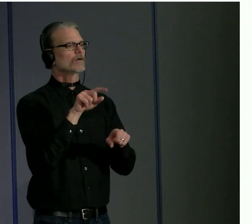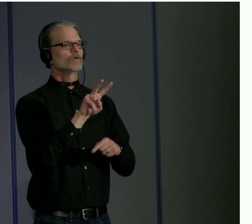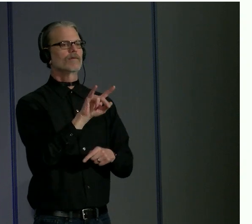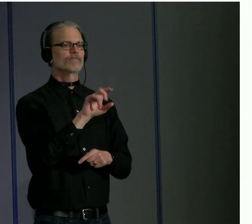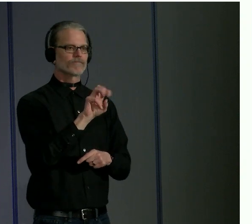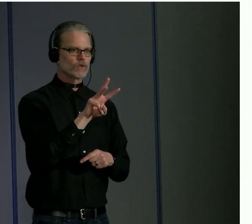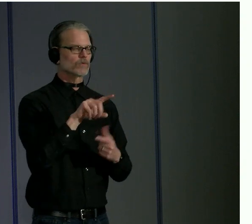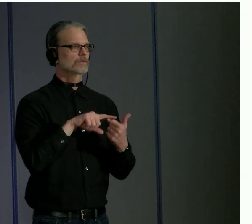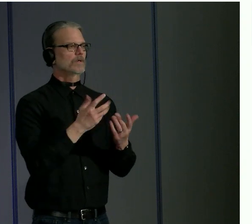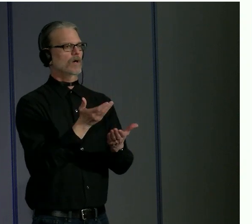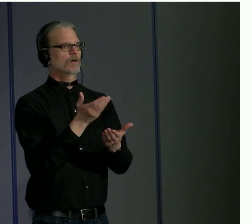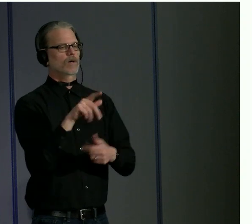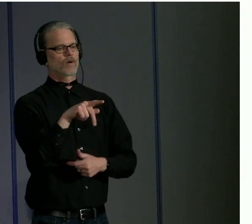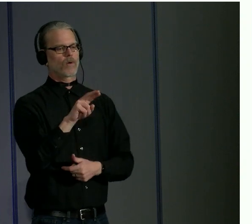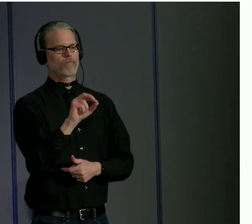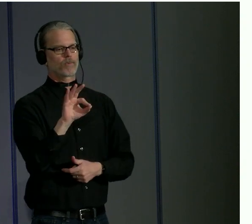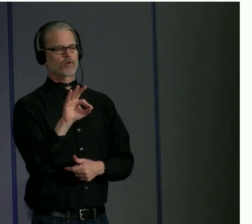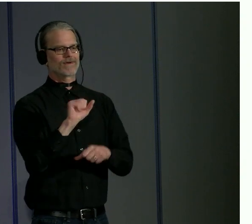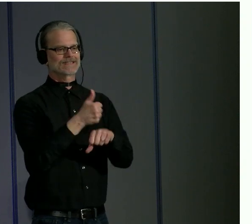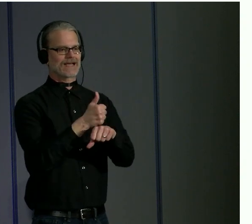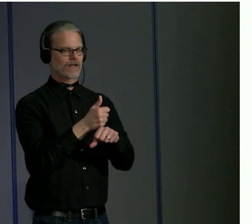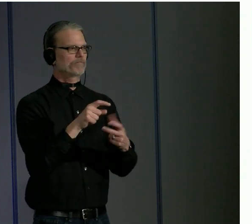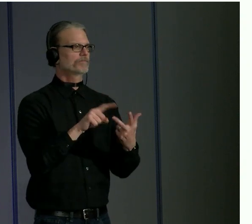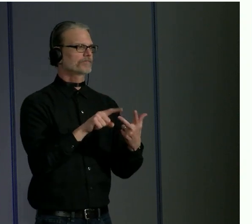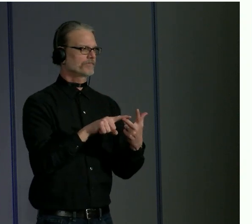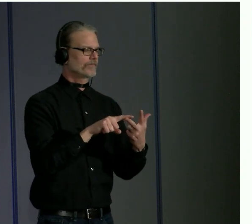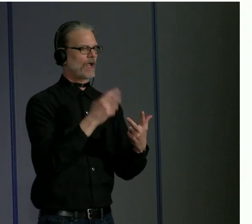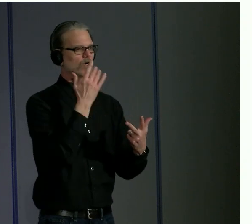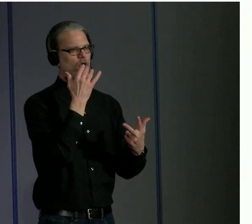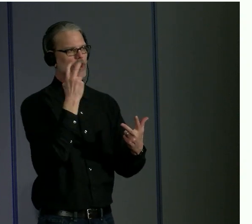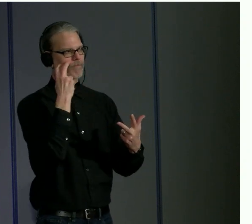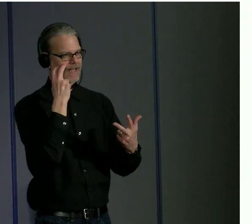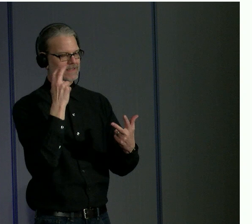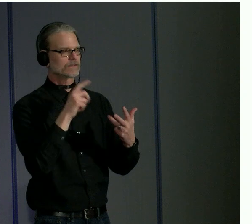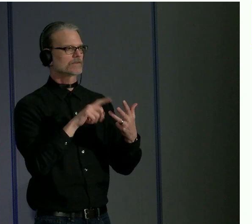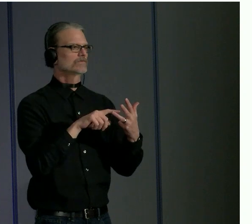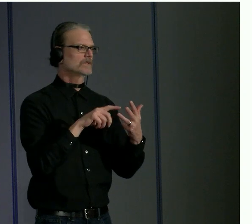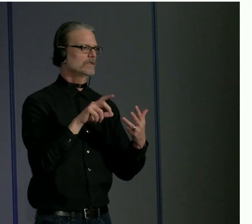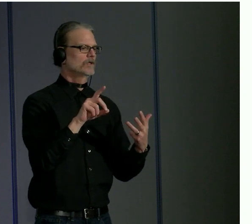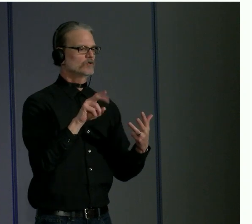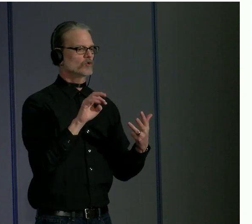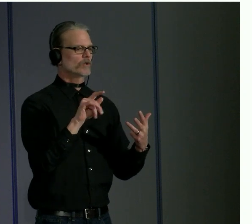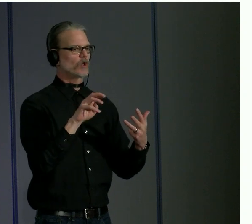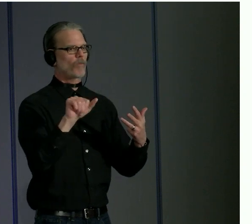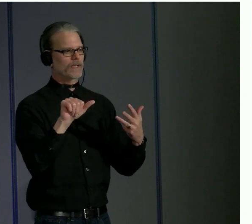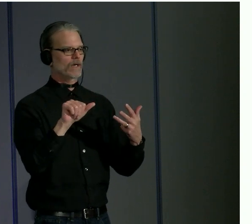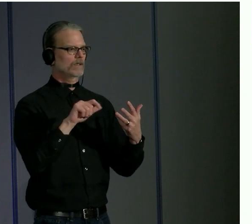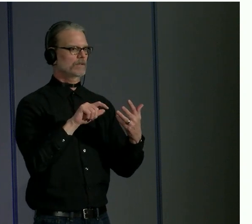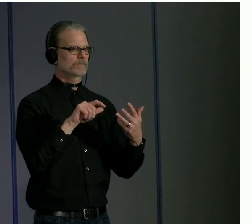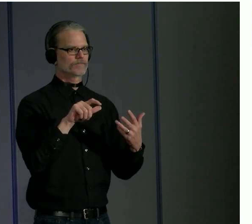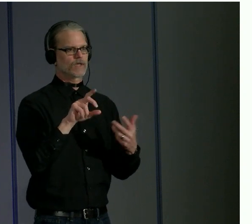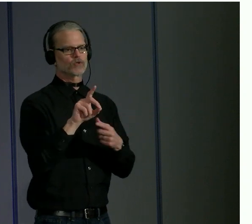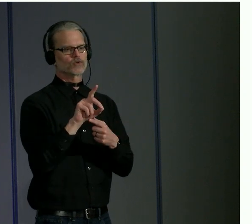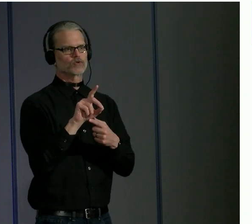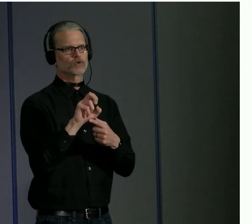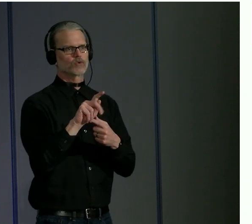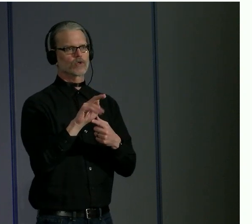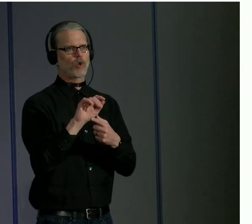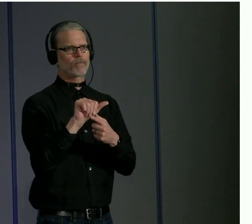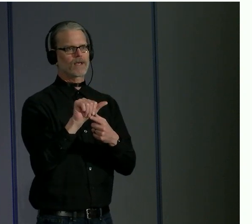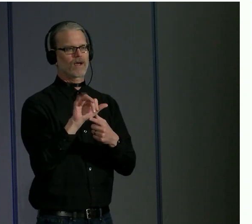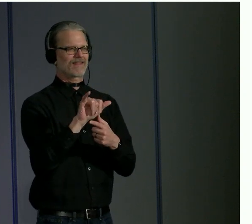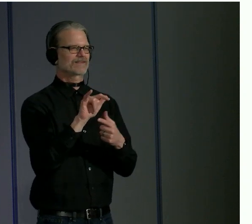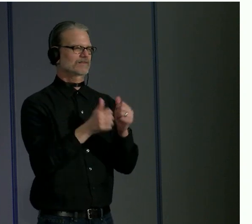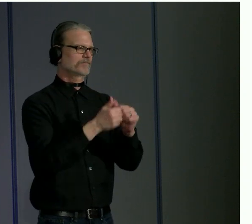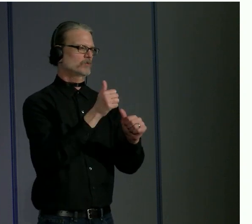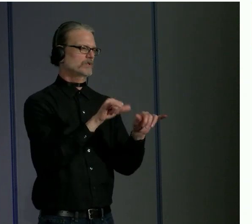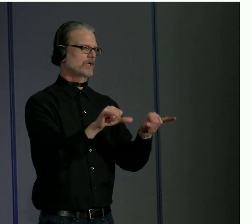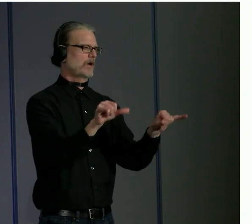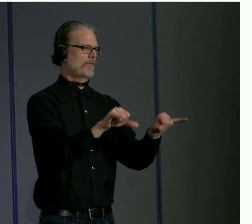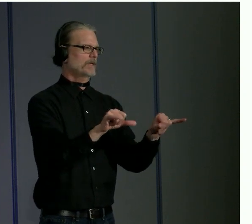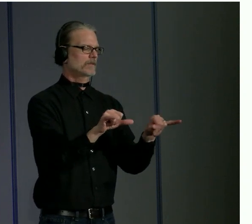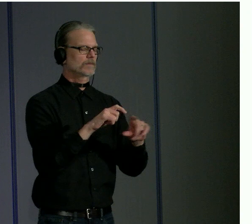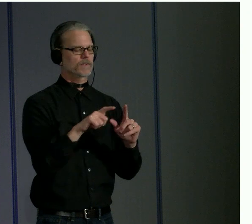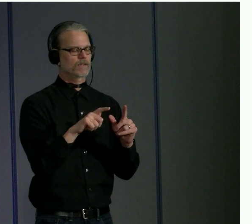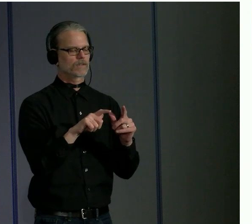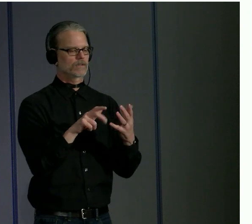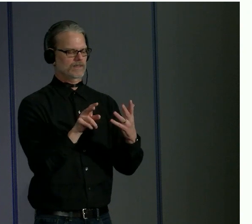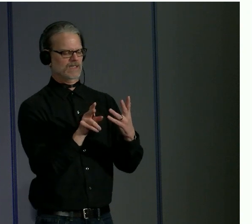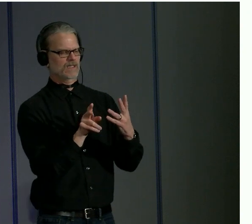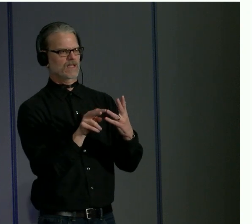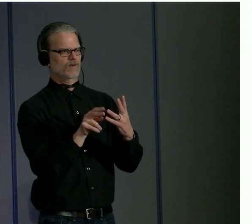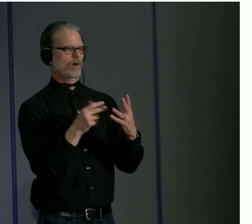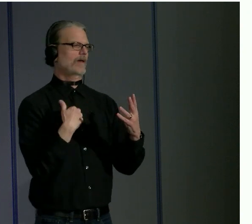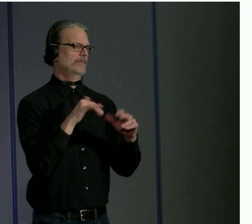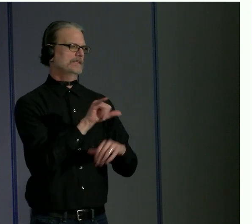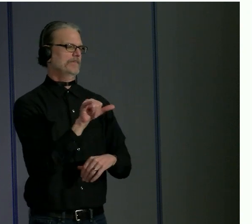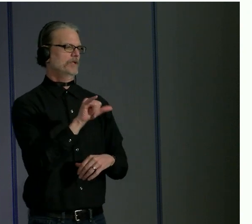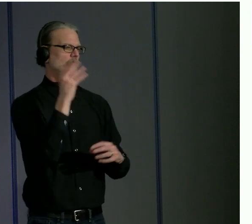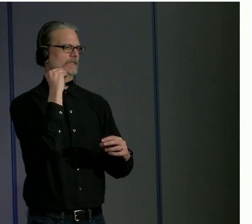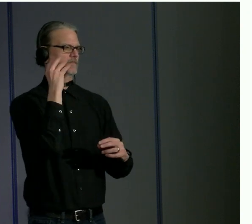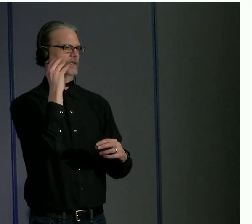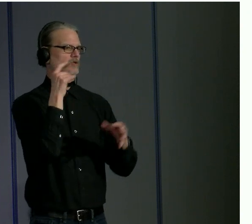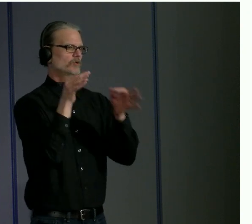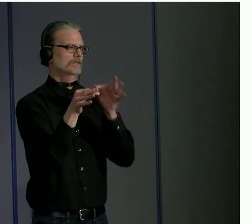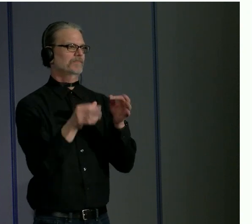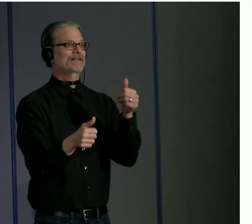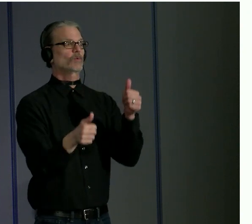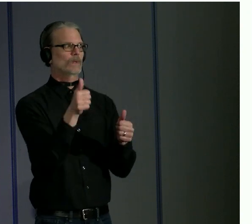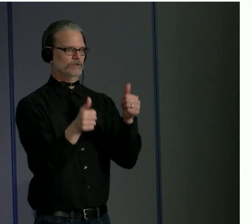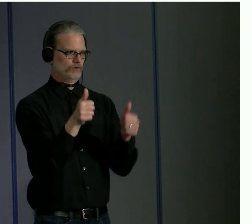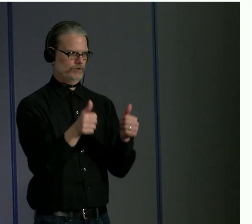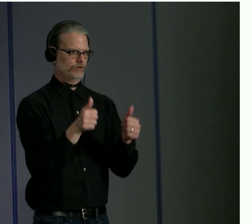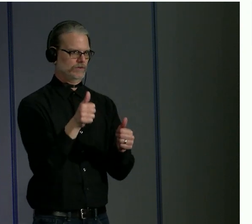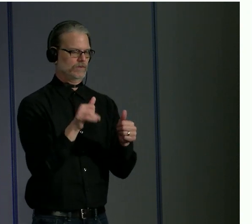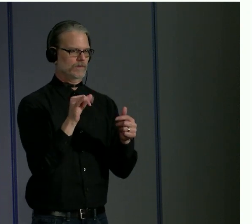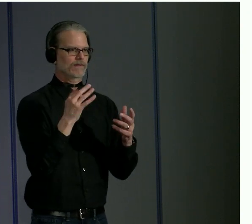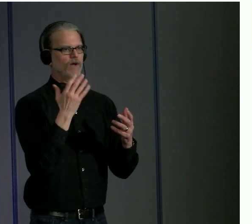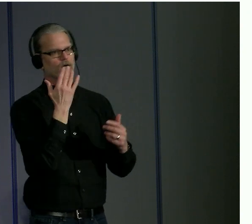color-blindness, and Deuteranopia which tells you color with barriers.